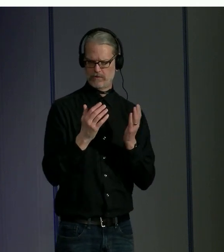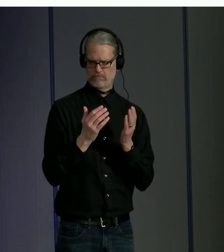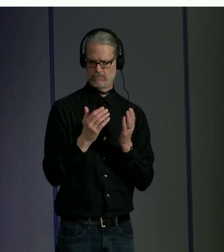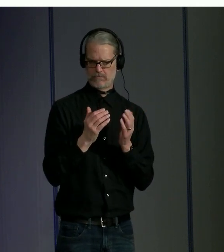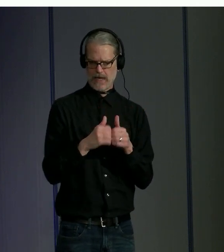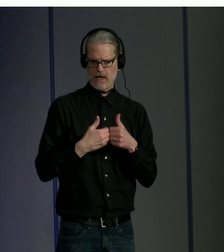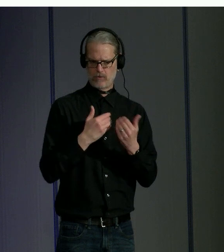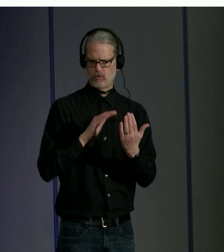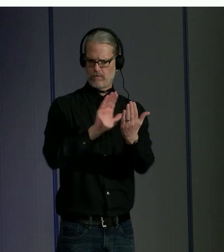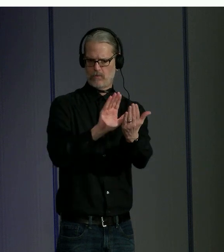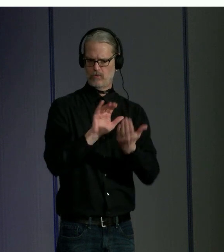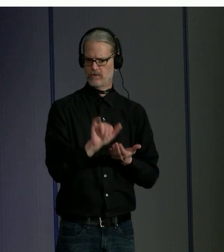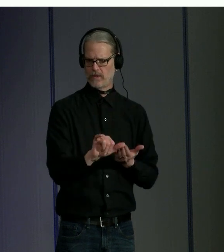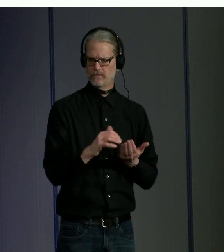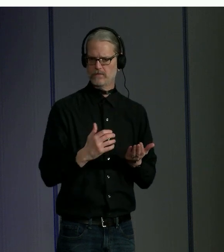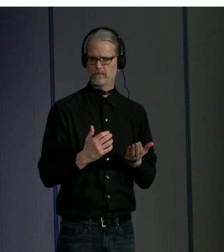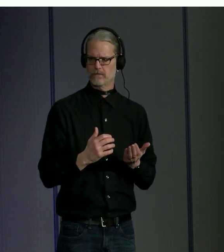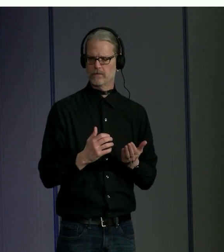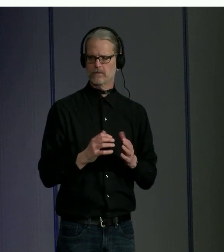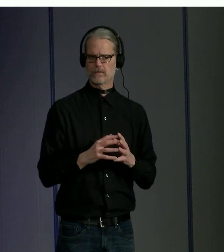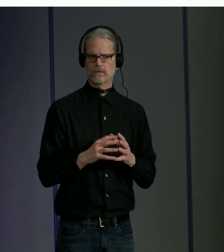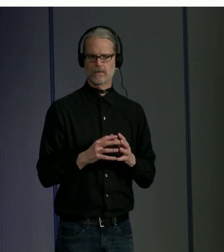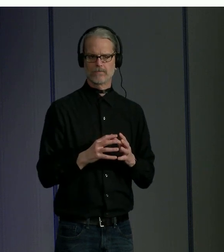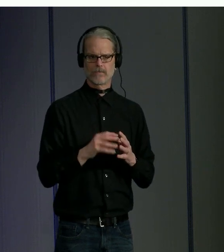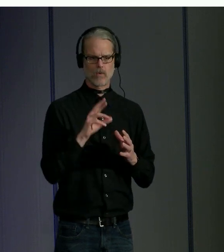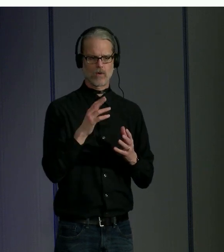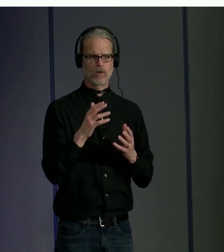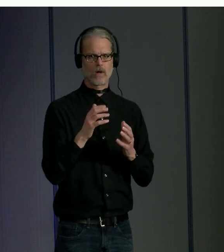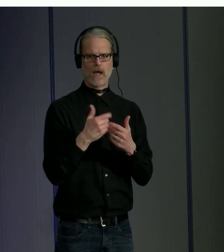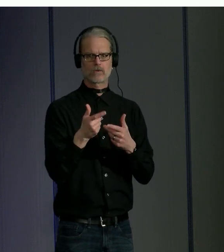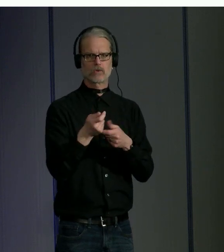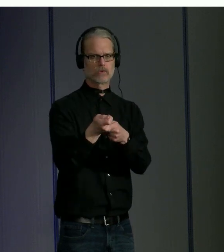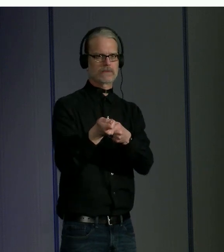Or, you know, how to sort of, like, get their buy-in on this idea?